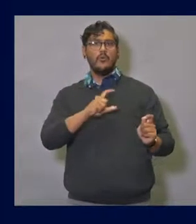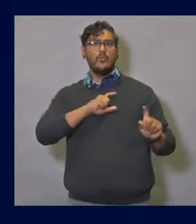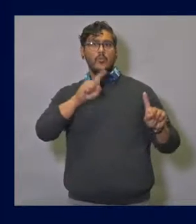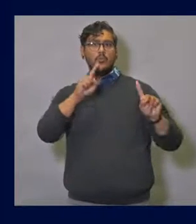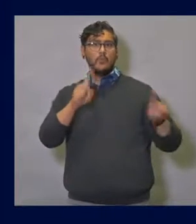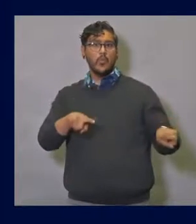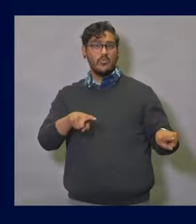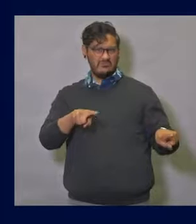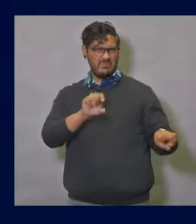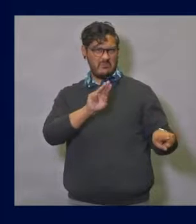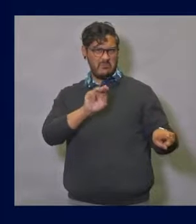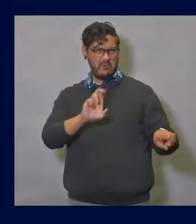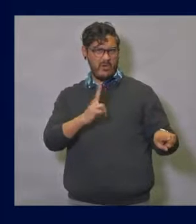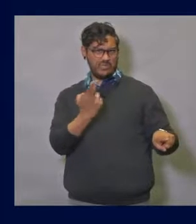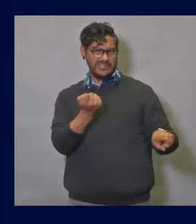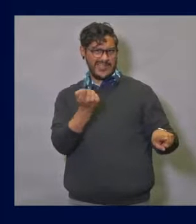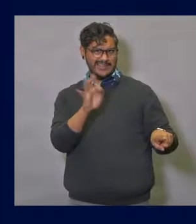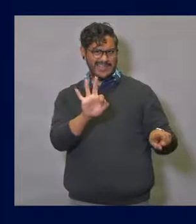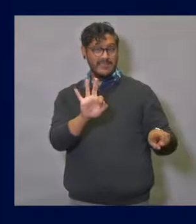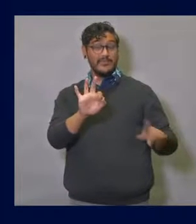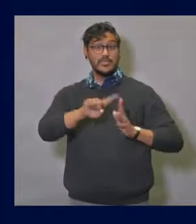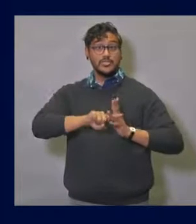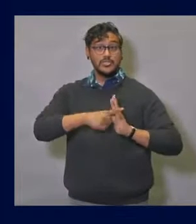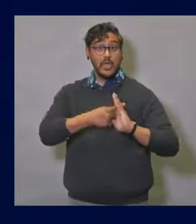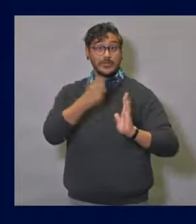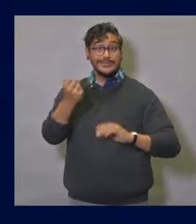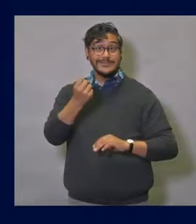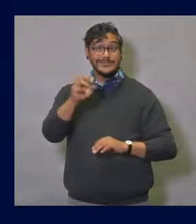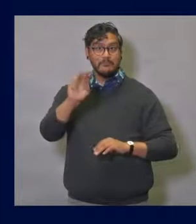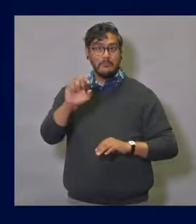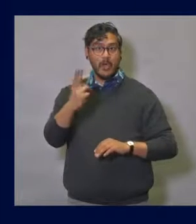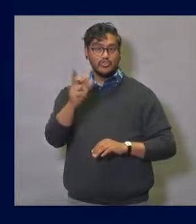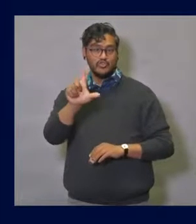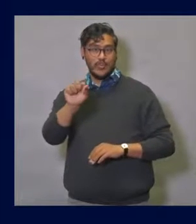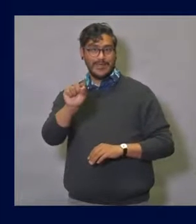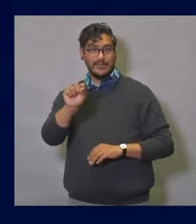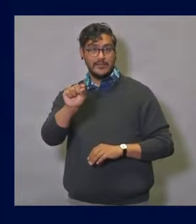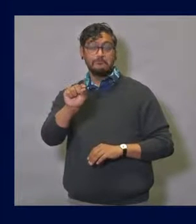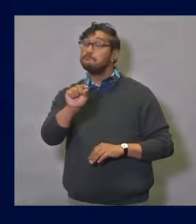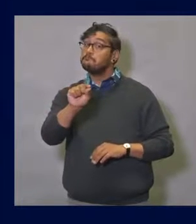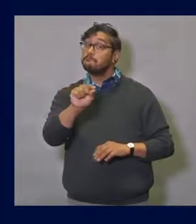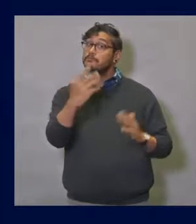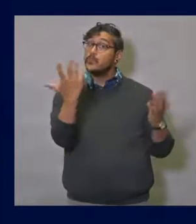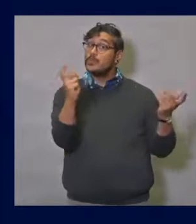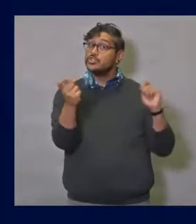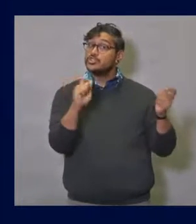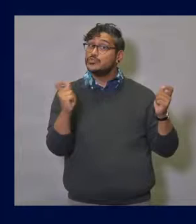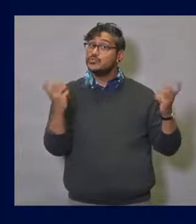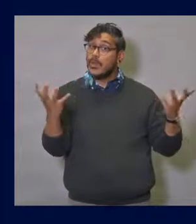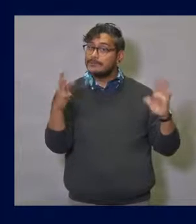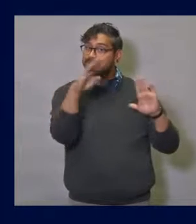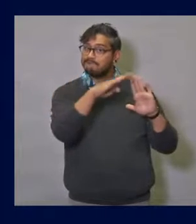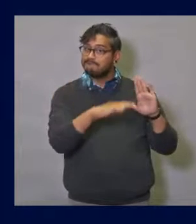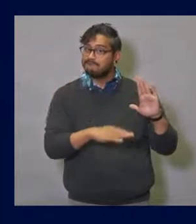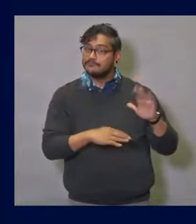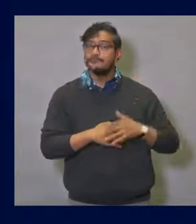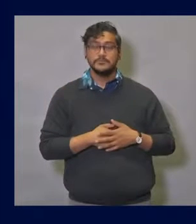OFFICER ORDER THAT WAS ISSUED ON